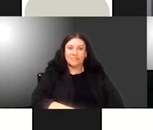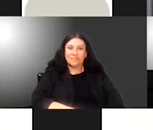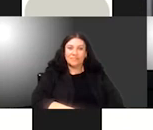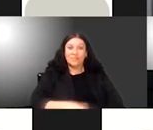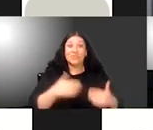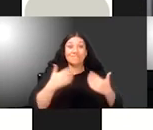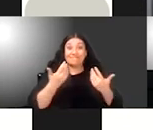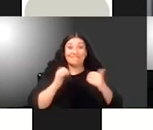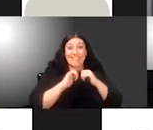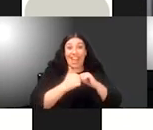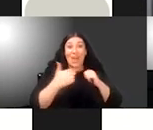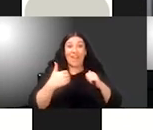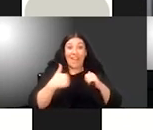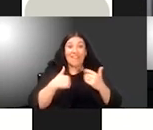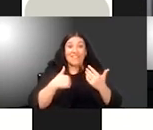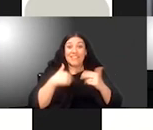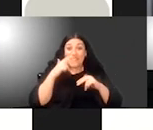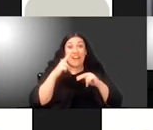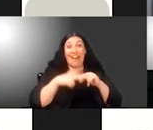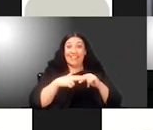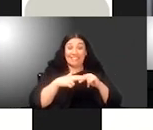Let me be very clear, wasn't having sex yet.